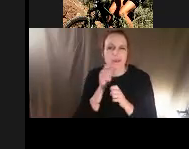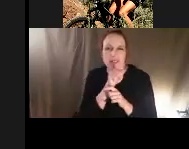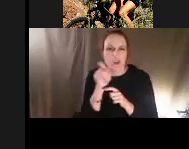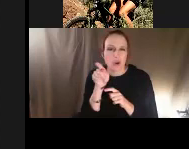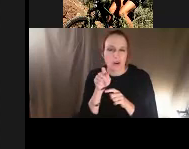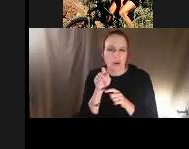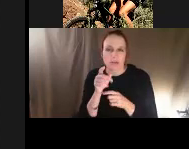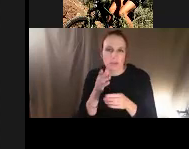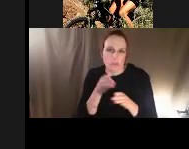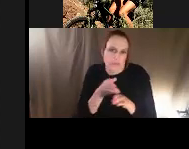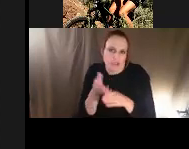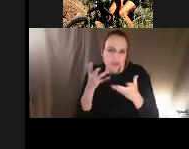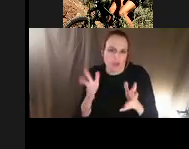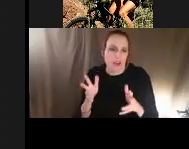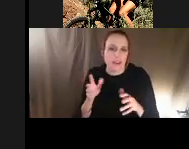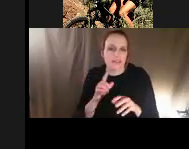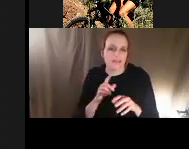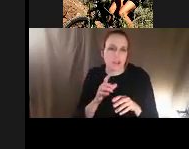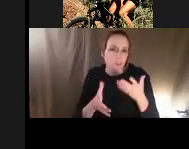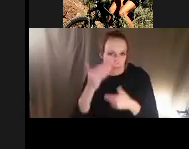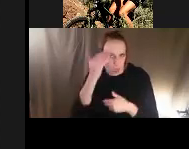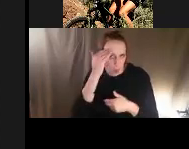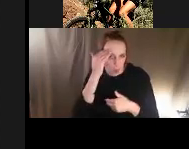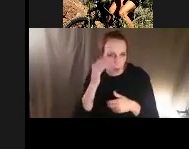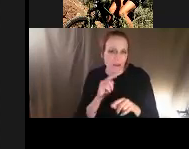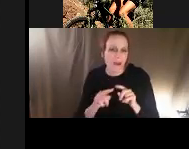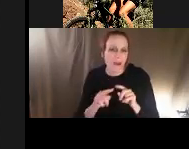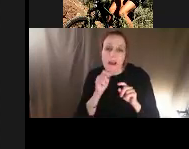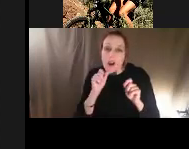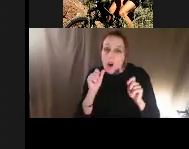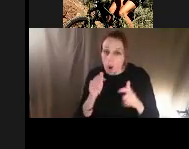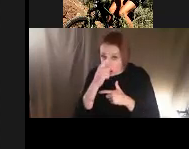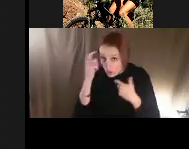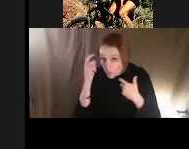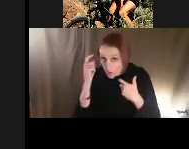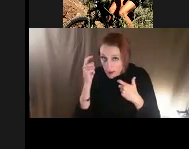not all trauma is going to lead to post traumatic stress syndrome.